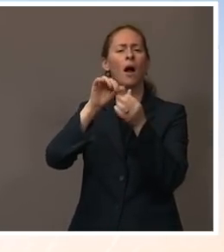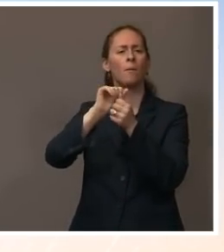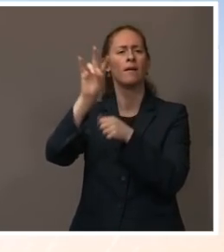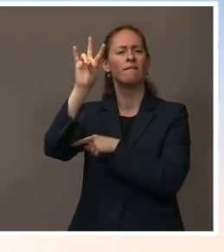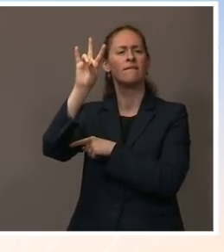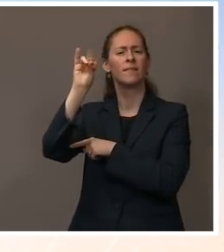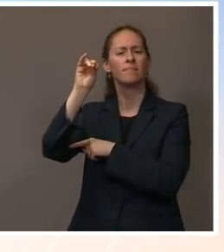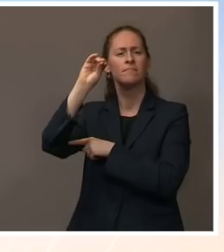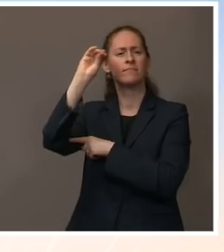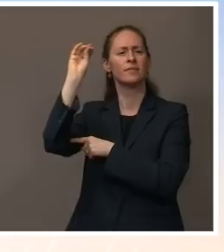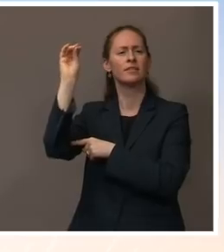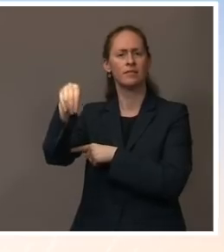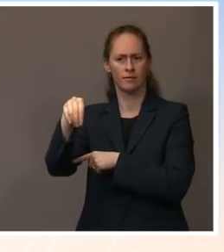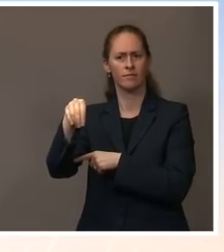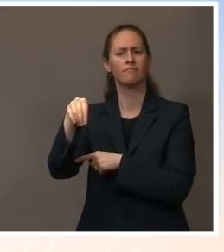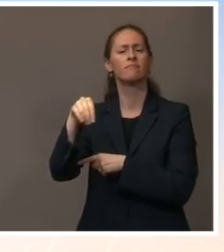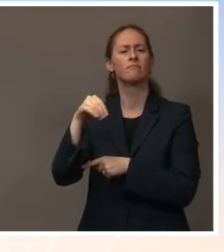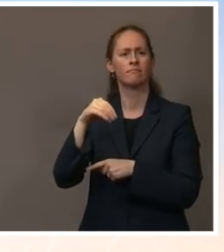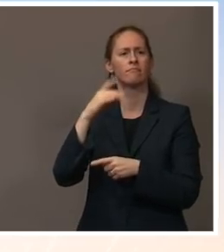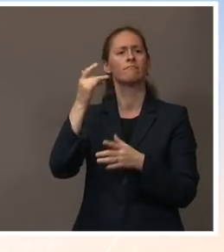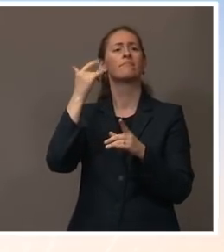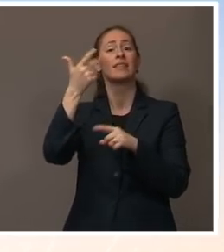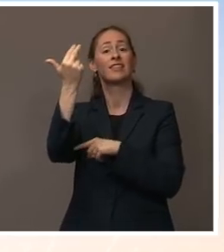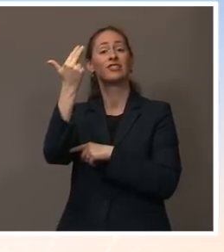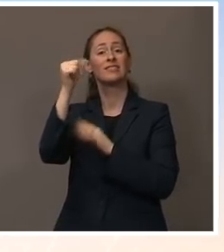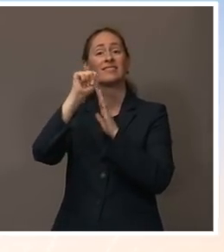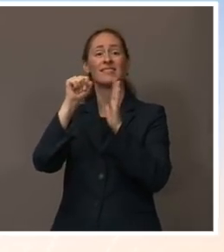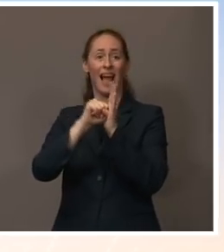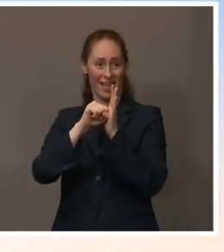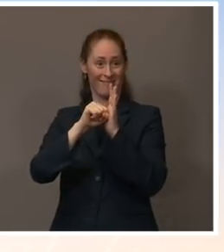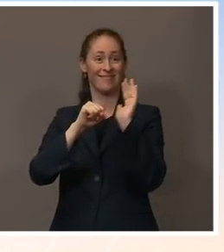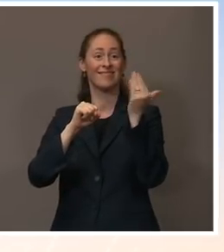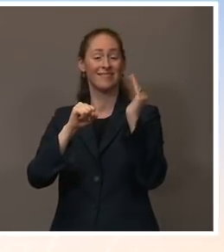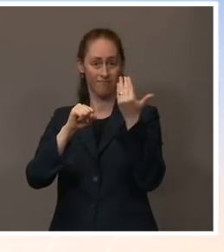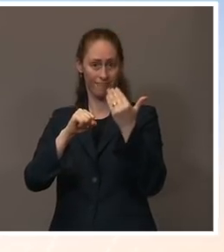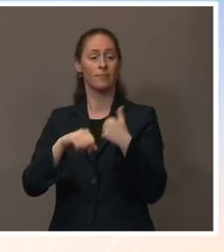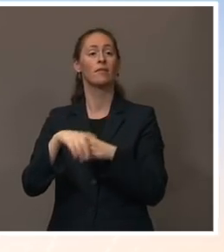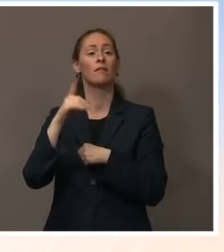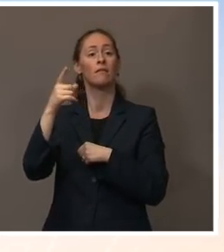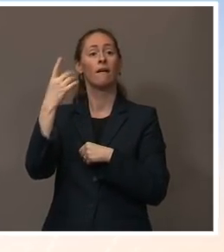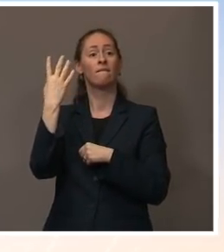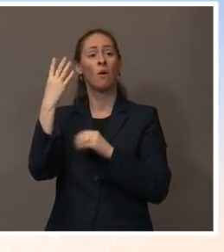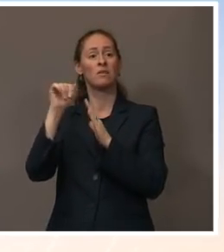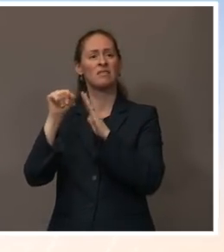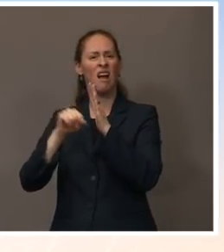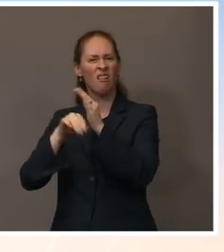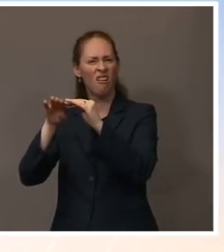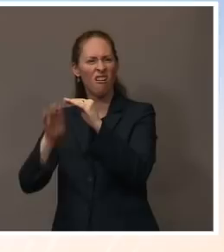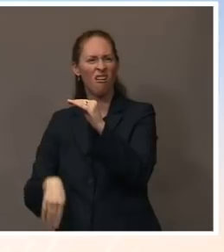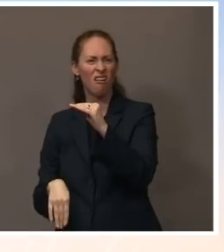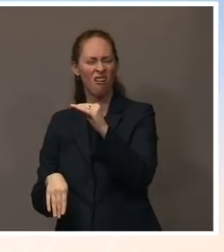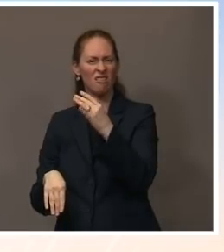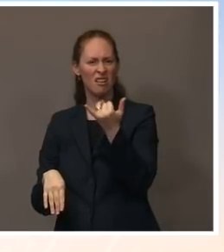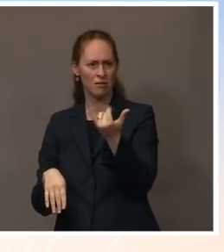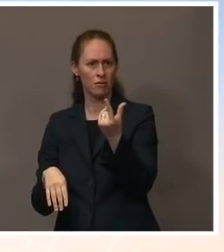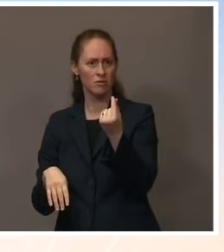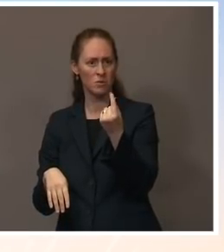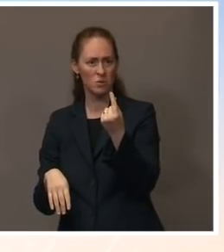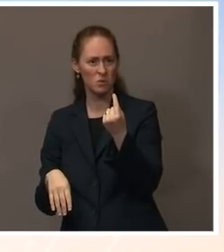they're less than 55 percent. Four states are below 50 percent. Should those states get more of a focus right now and not the nationwide number,